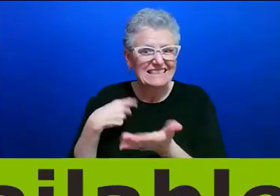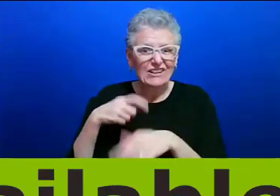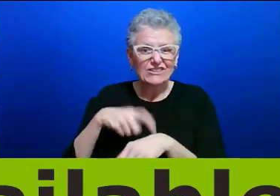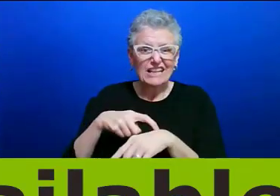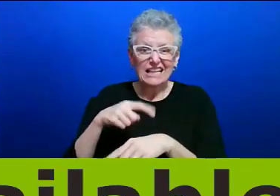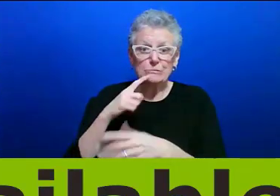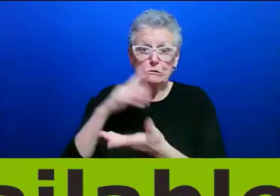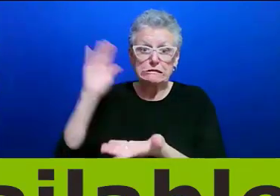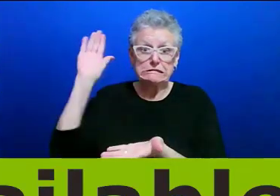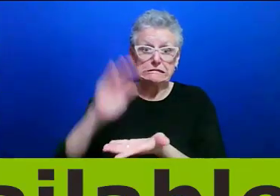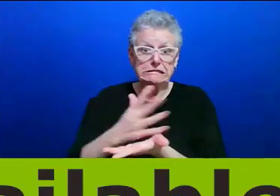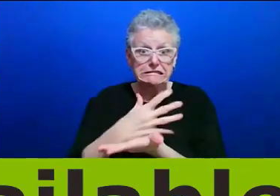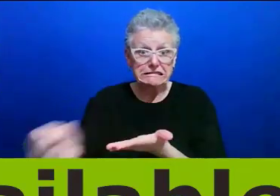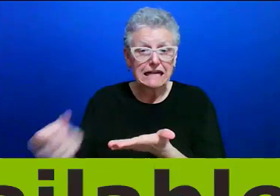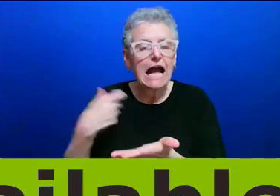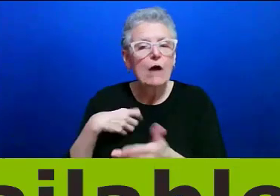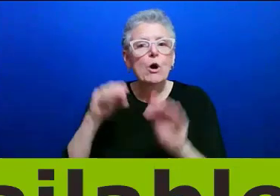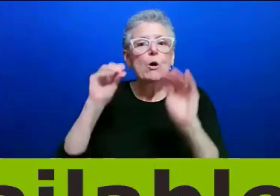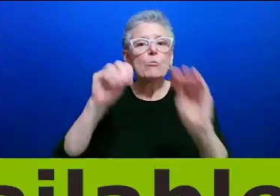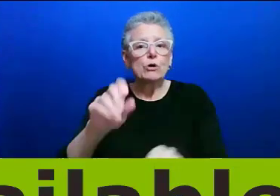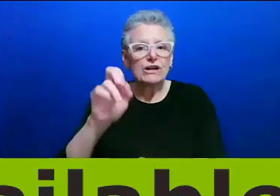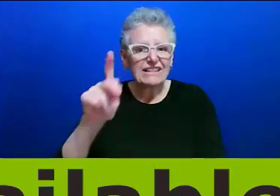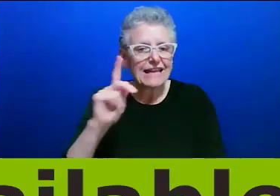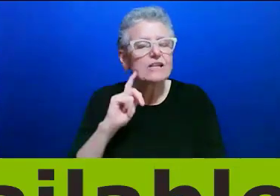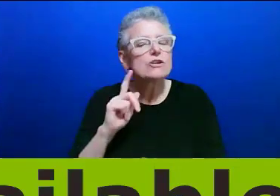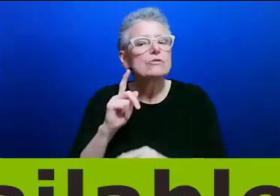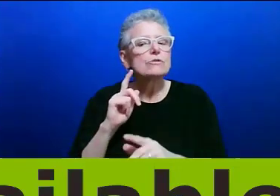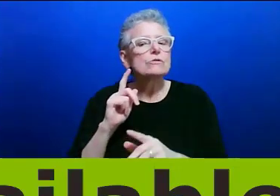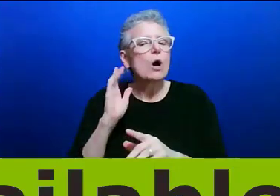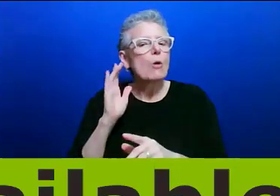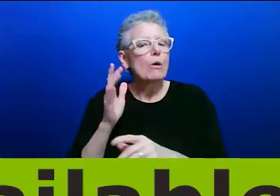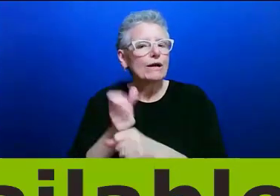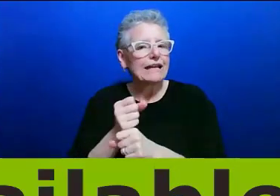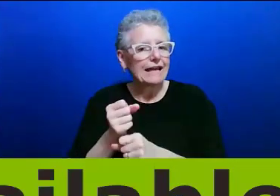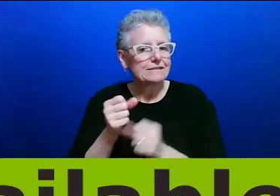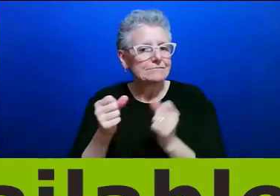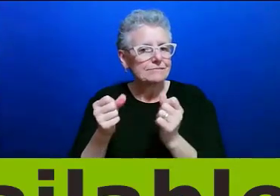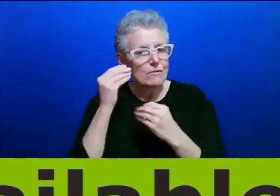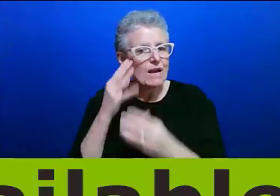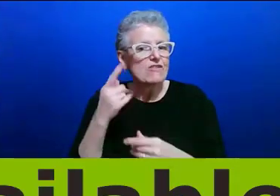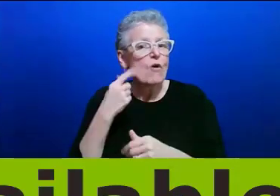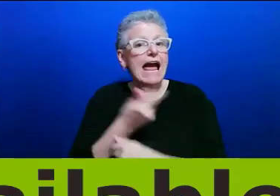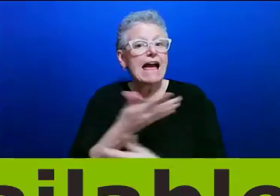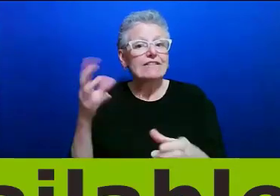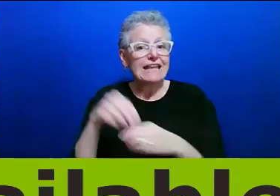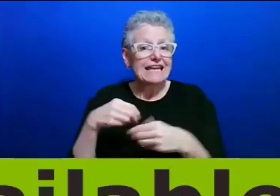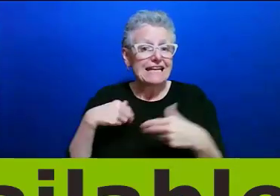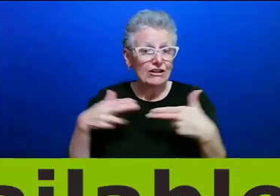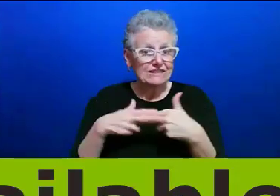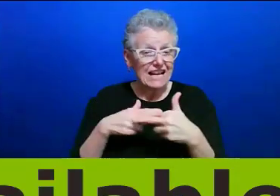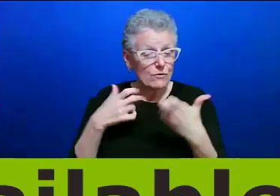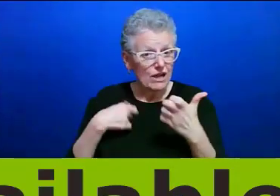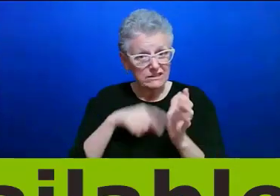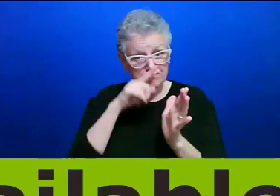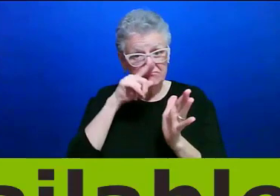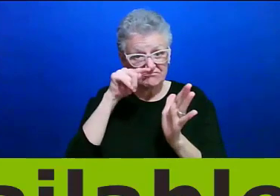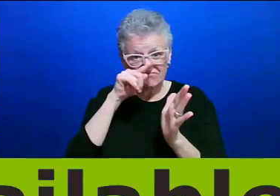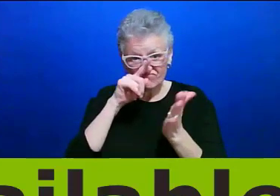in the chat, and that will give you a hand out to everything in our slide deck. So if there's something you want to dig into a little bit deeper, those resources